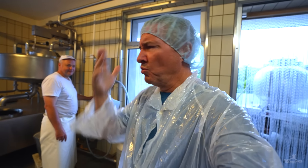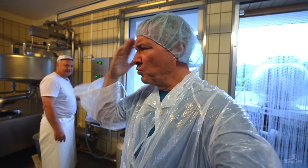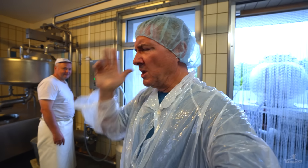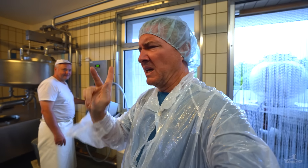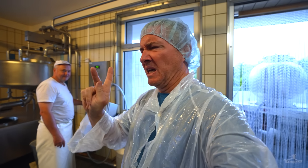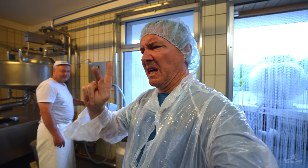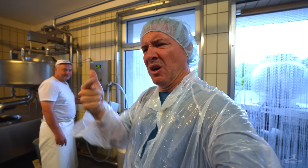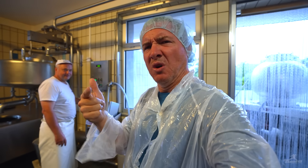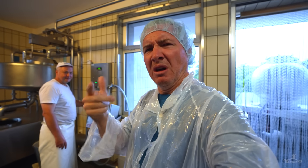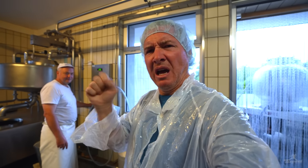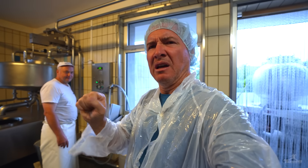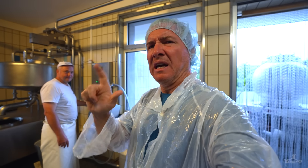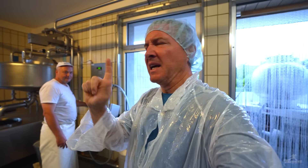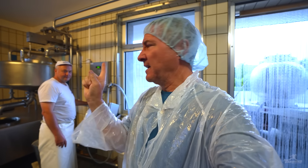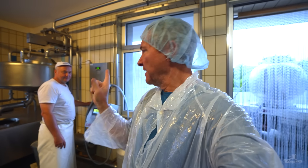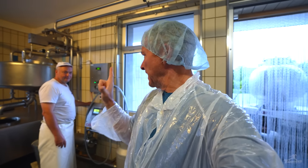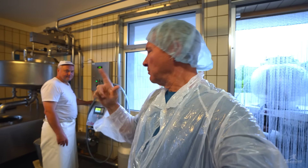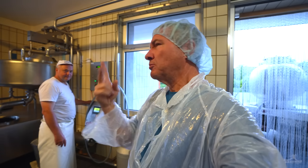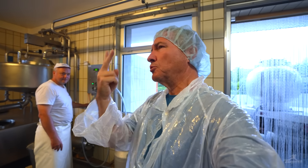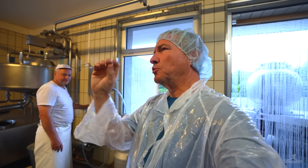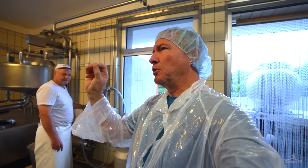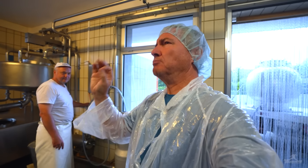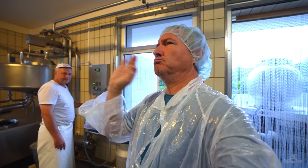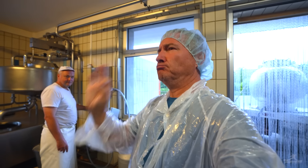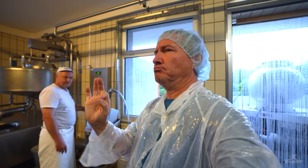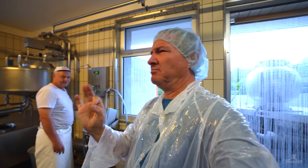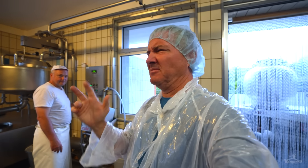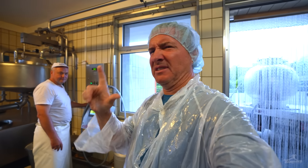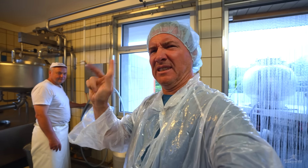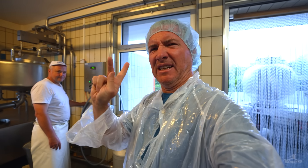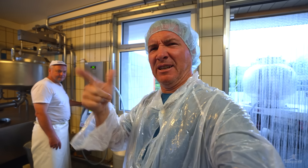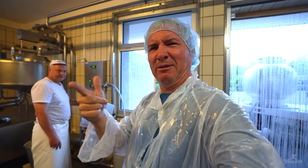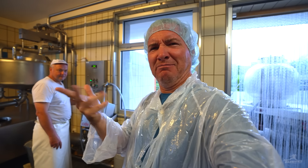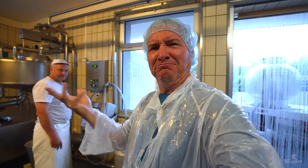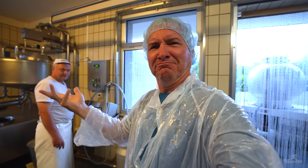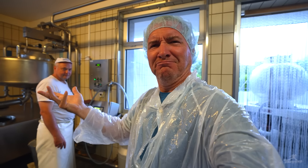Why, wouldn’t 200 litres work the same?